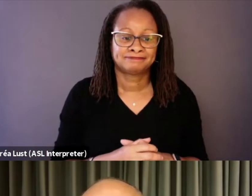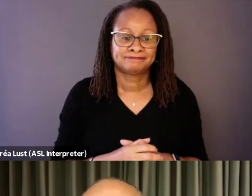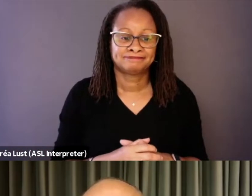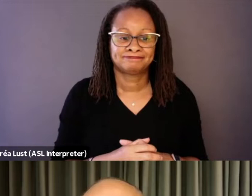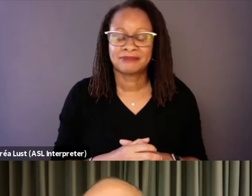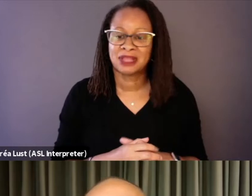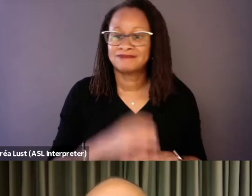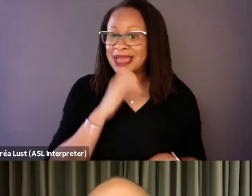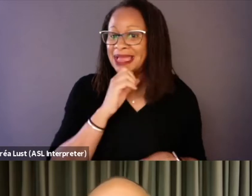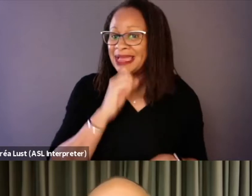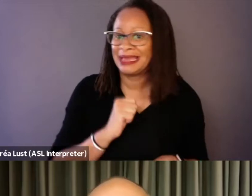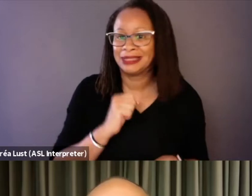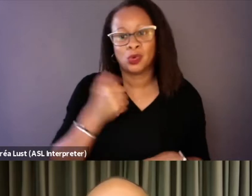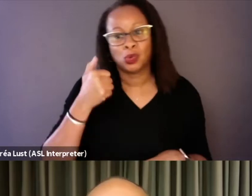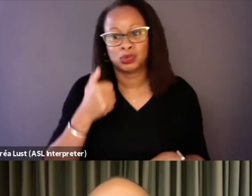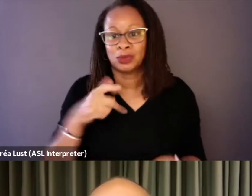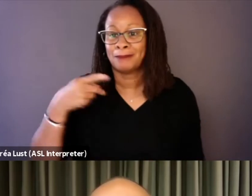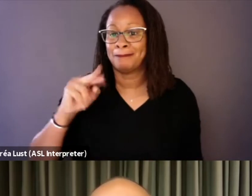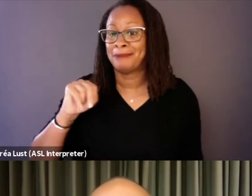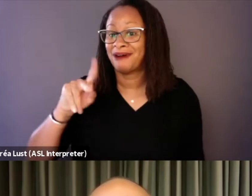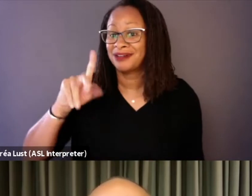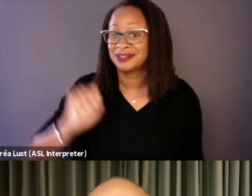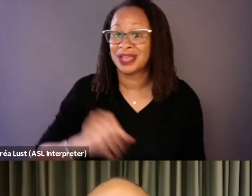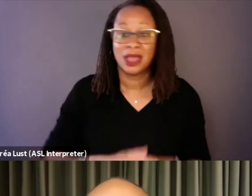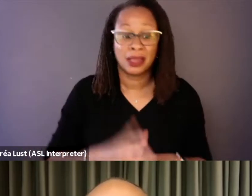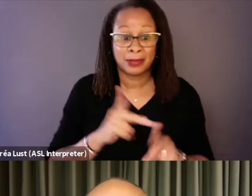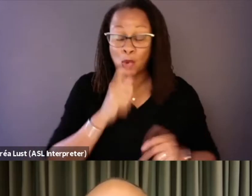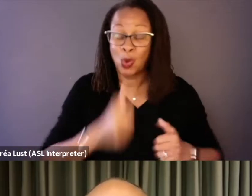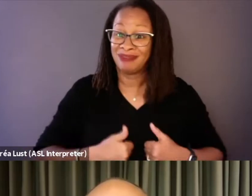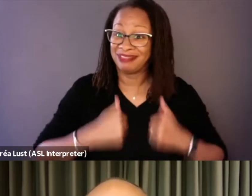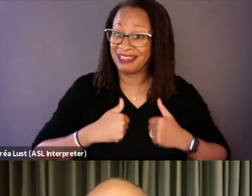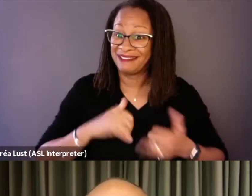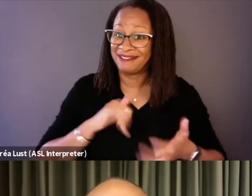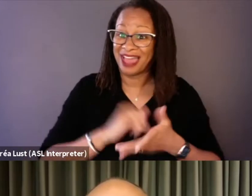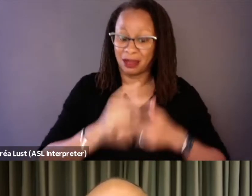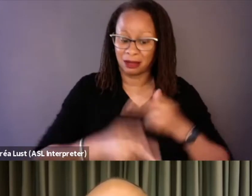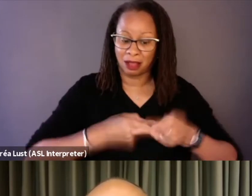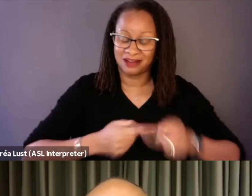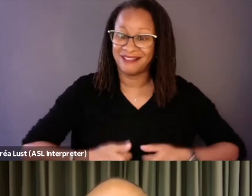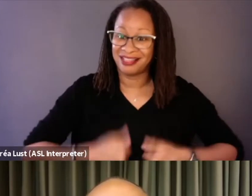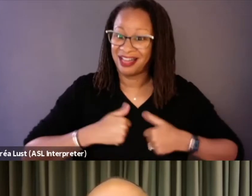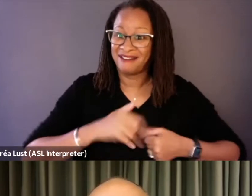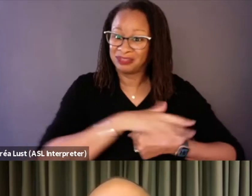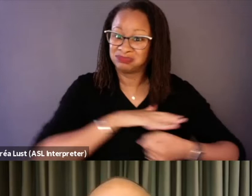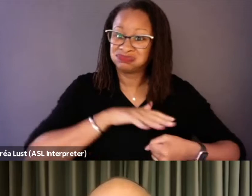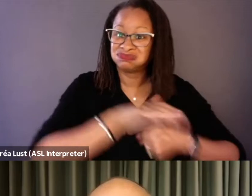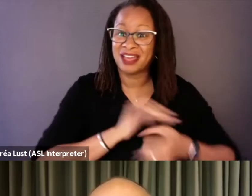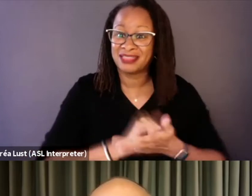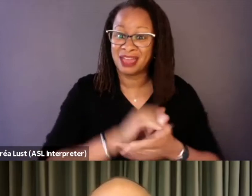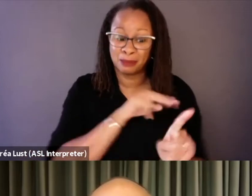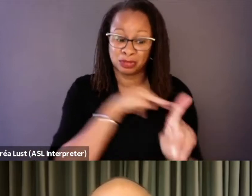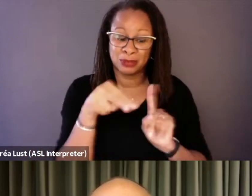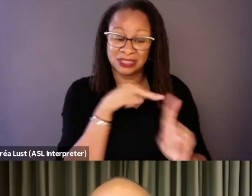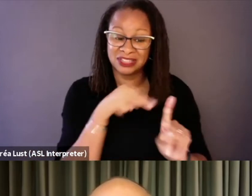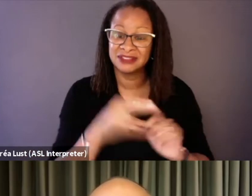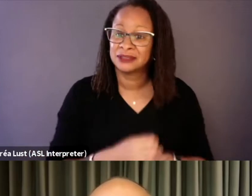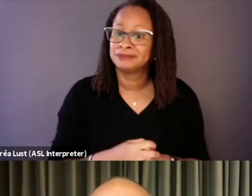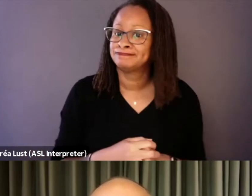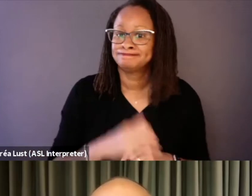are people that really live that sort of aesthetic in point of view weren't so keen on it.